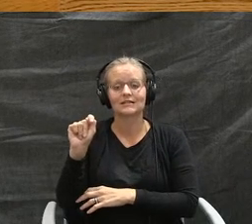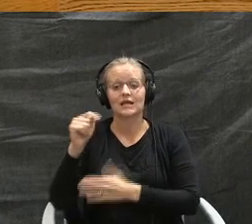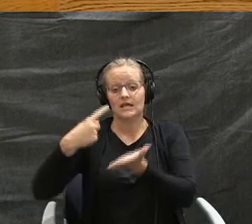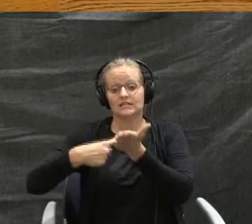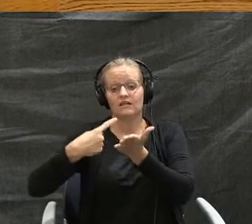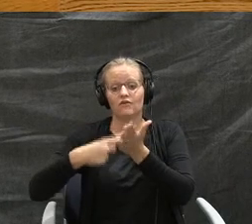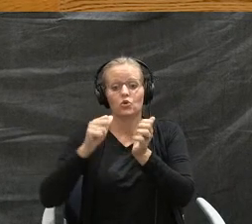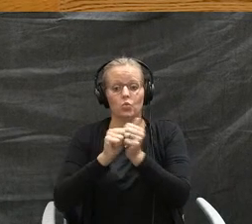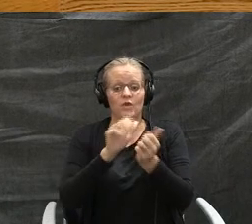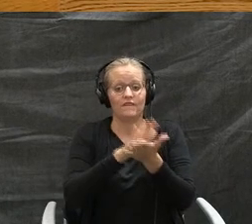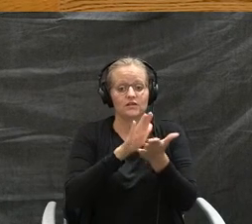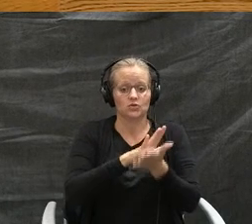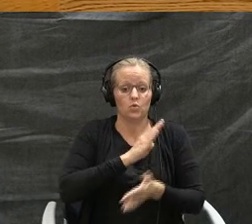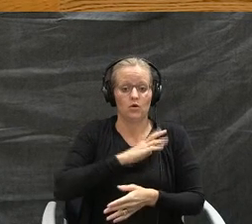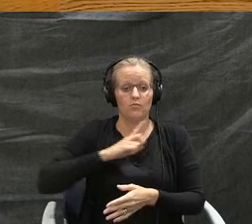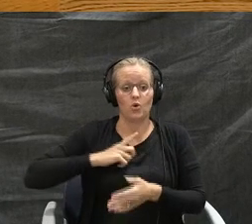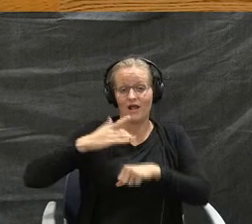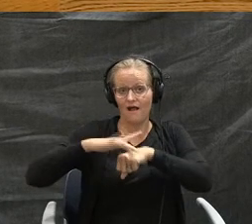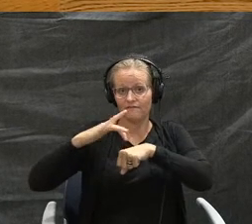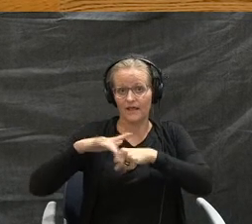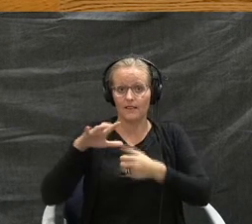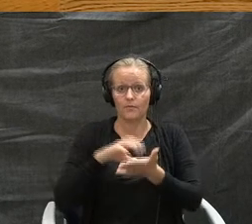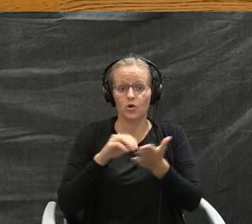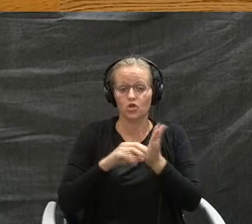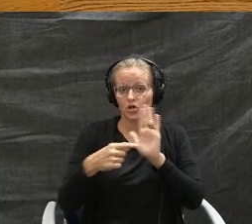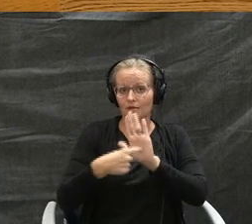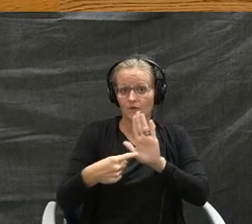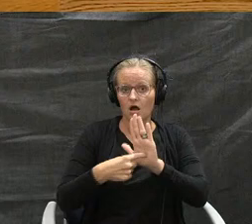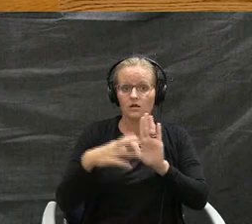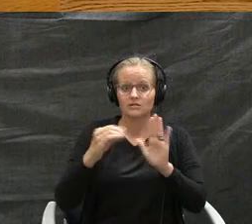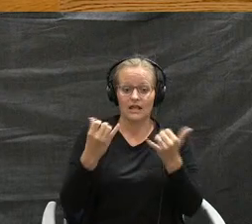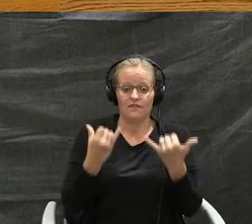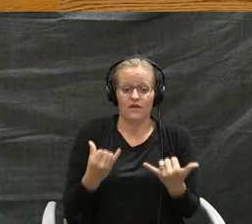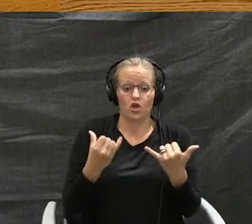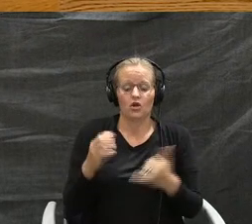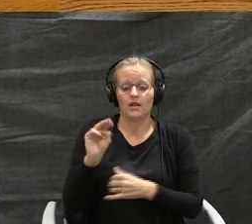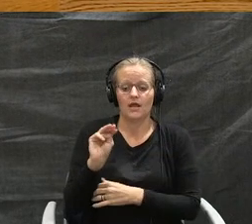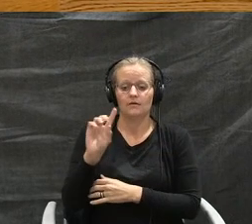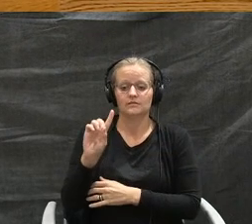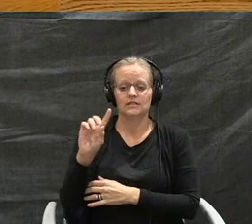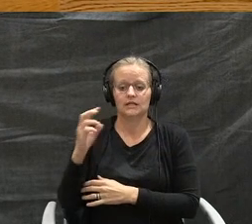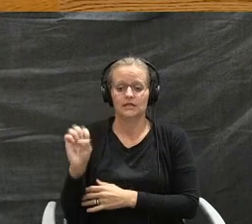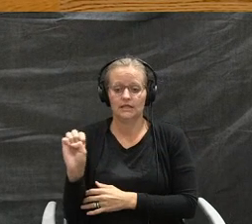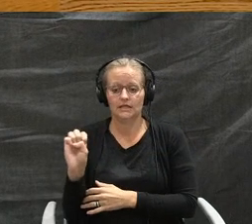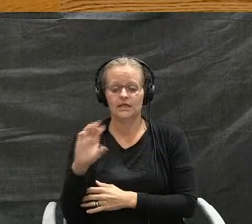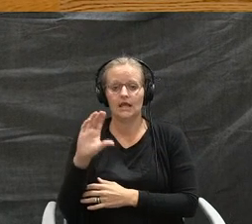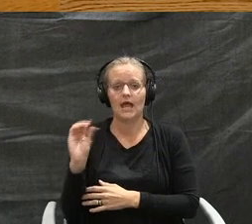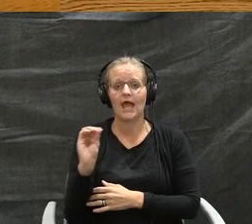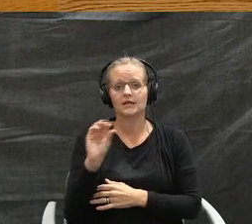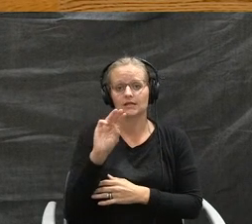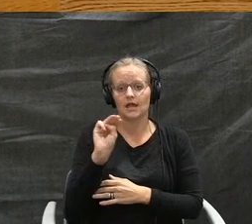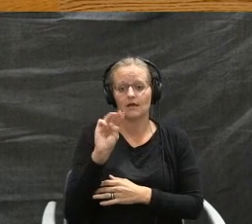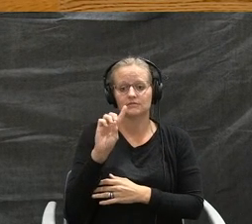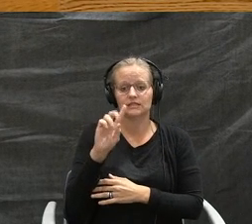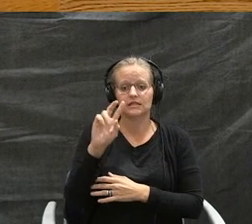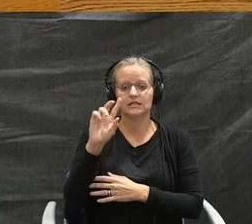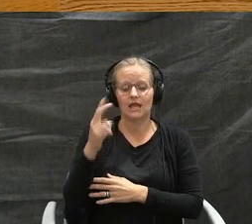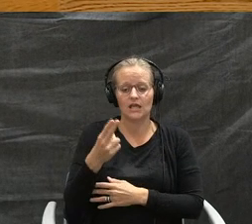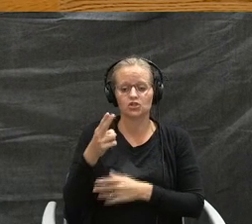available learning models and and the current mde an empty age requirements for each and other relevant information. Whereas